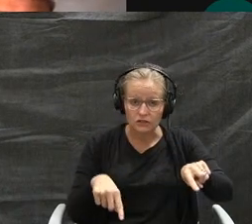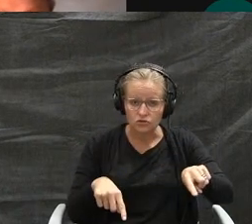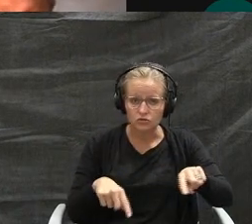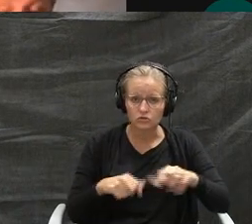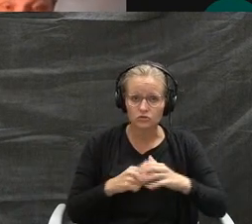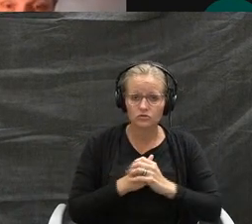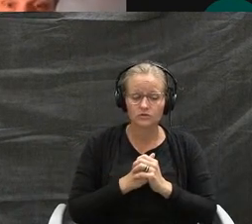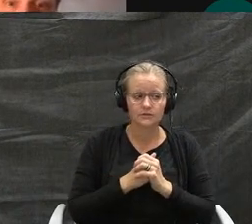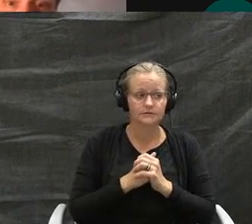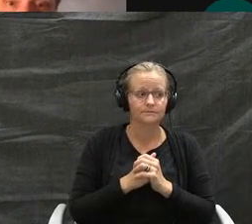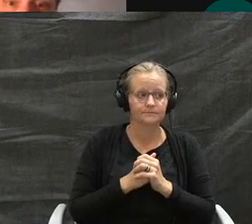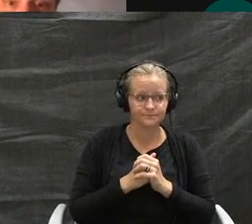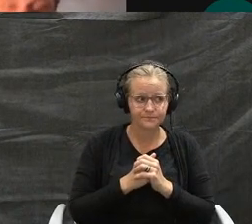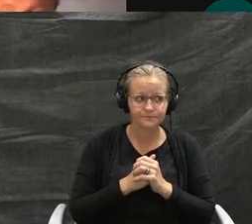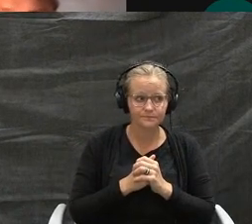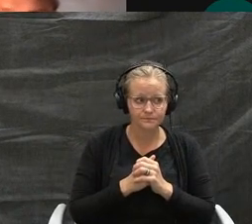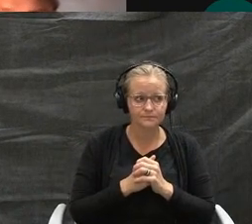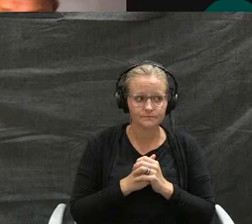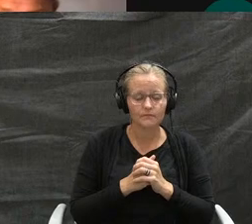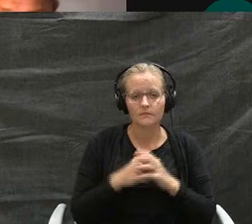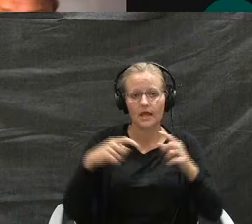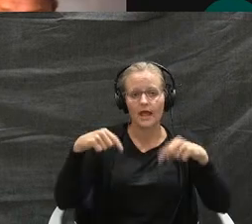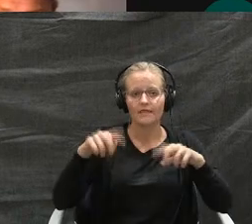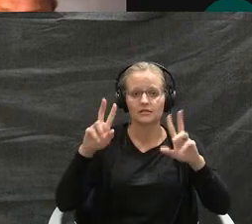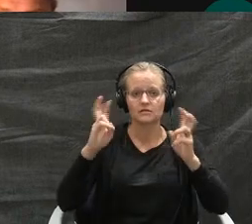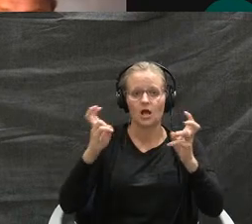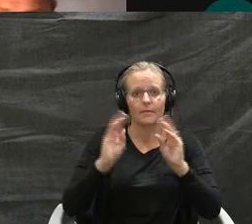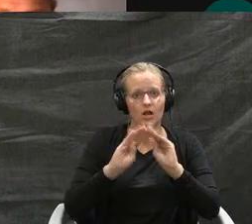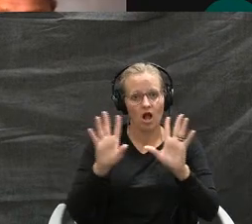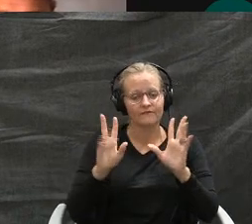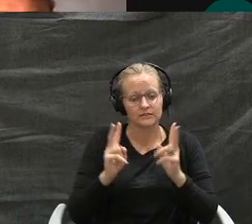This topic is obviously one that's very important to